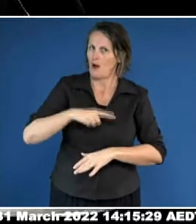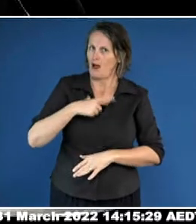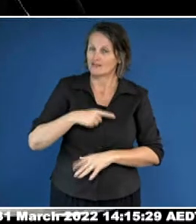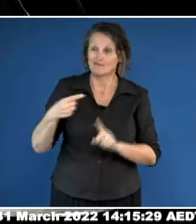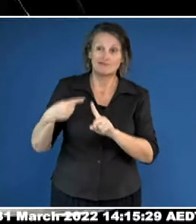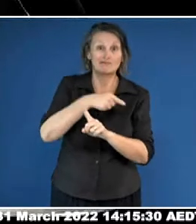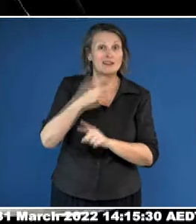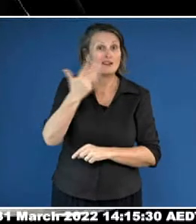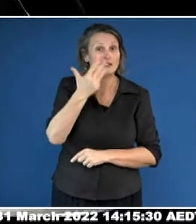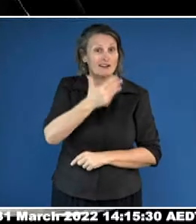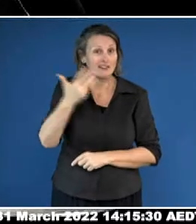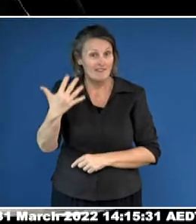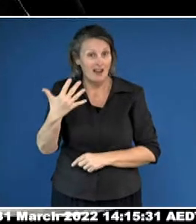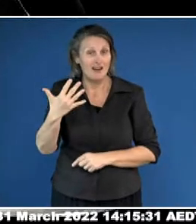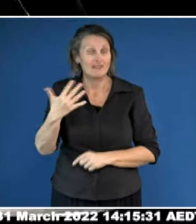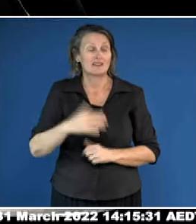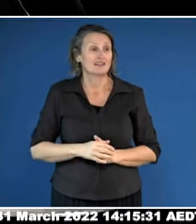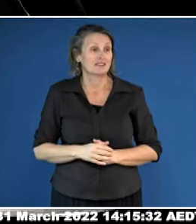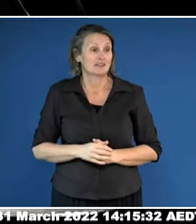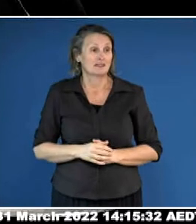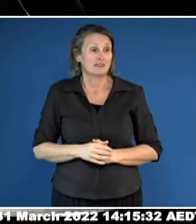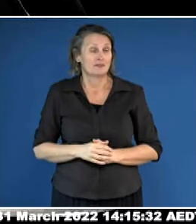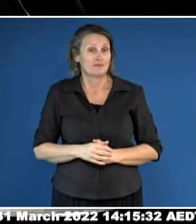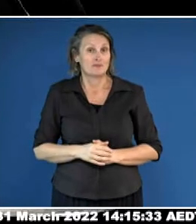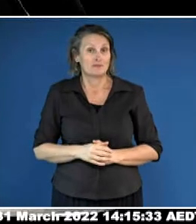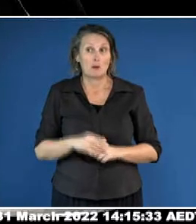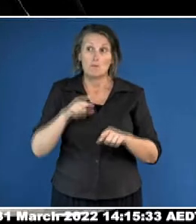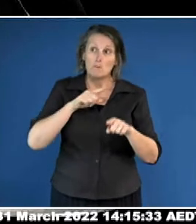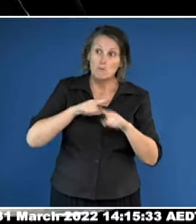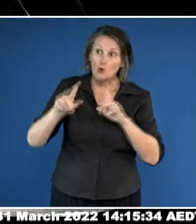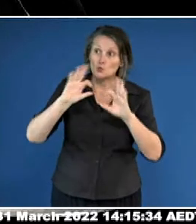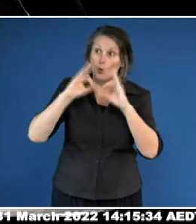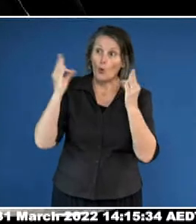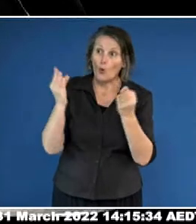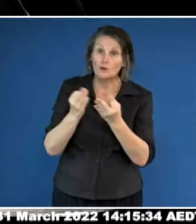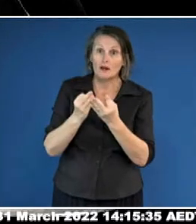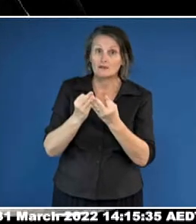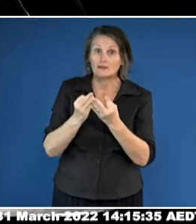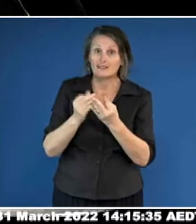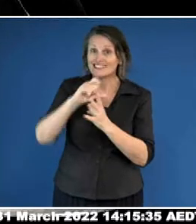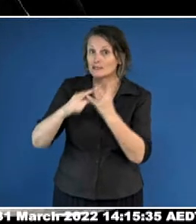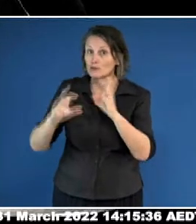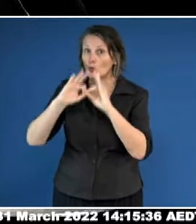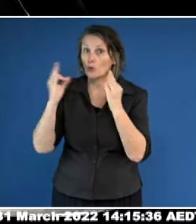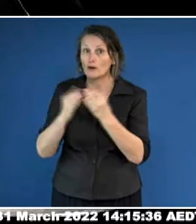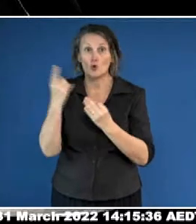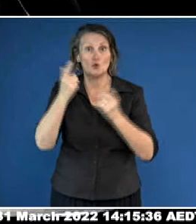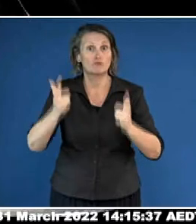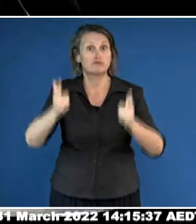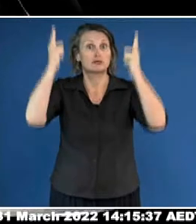the - most of the peak disability organisations were run by men and the issues